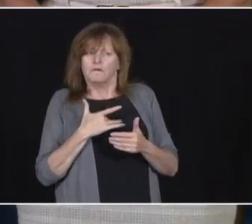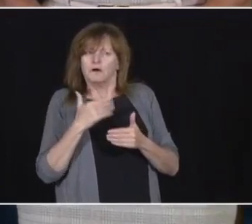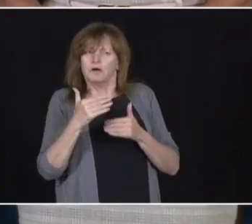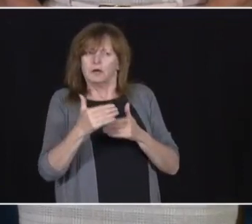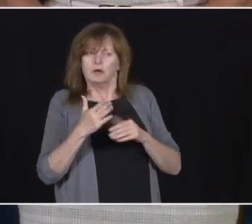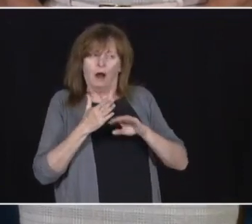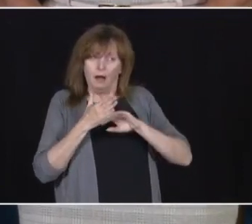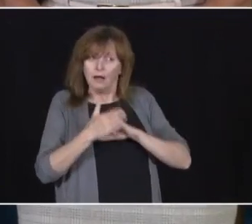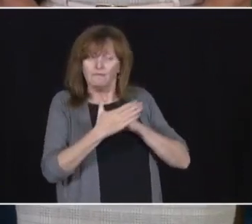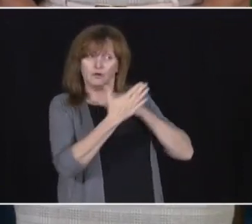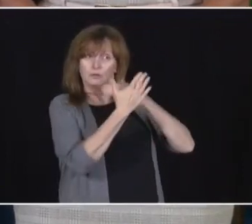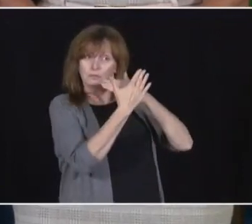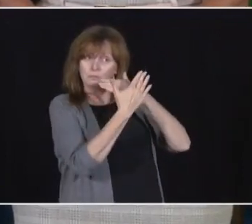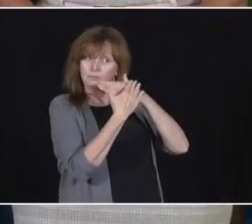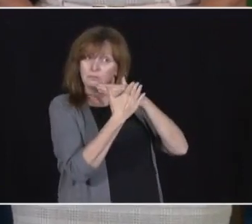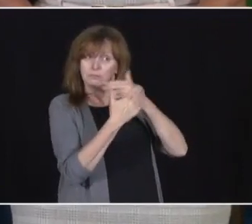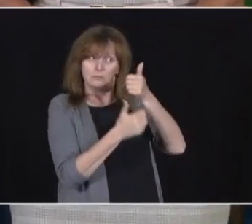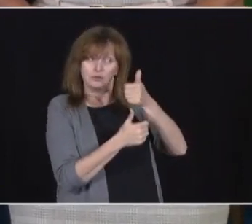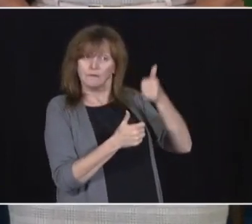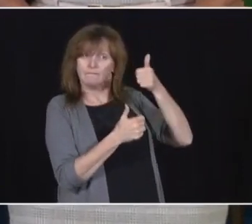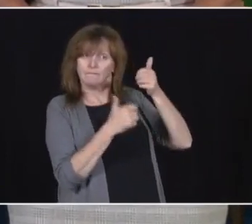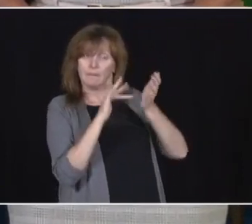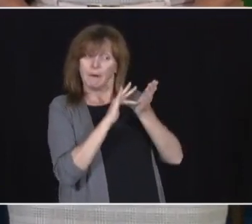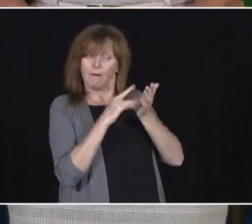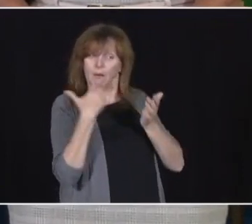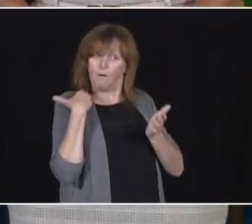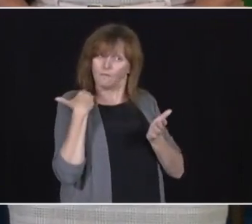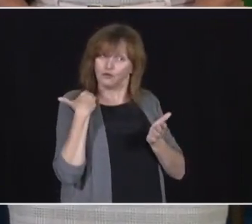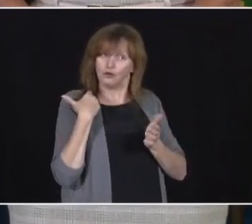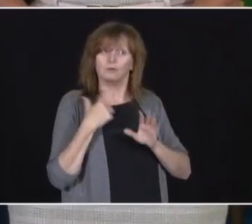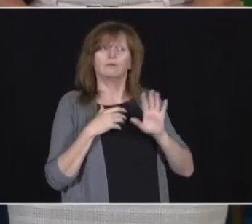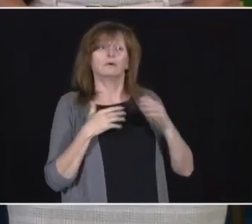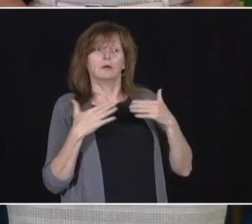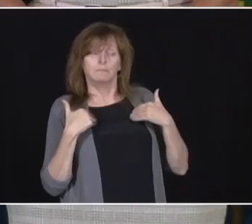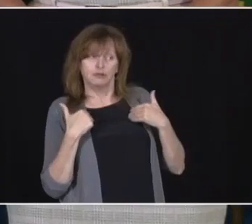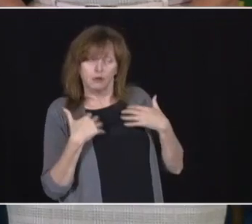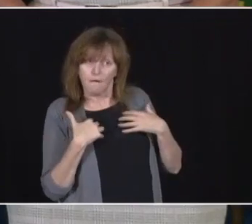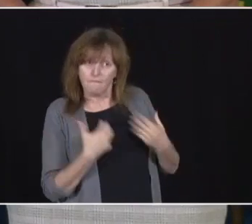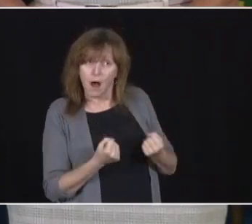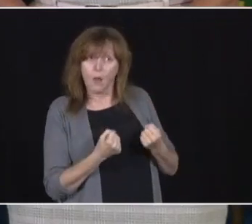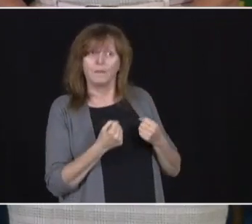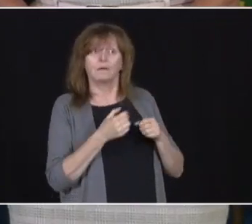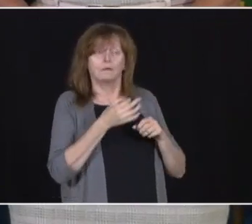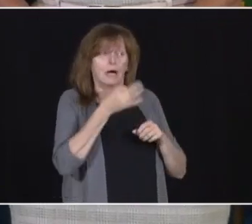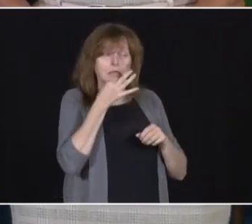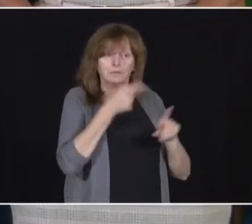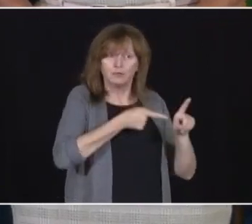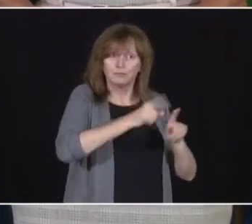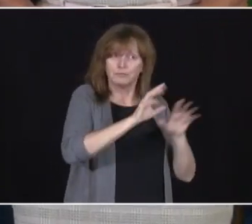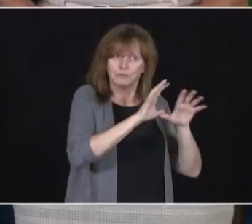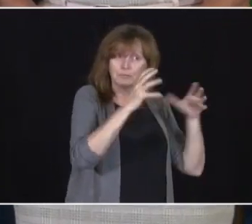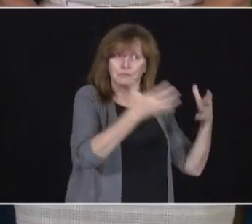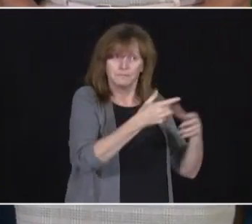I'm sure after a consultation with the chief medical officer of health and our Minister of Health and our health team, they will decide that factor.